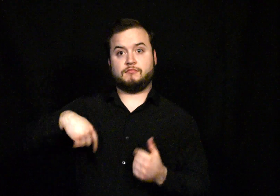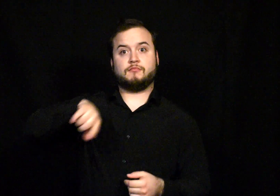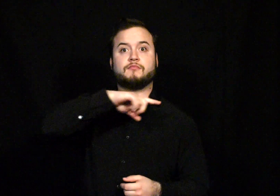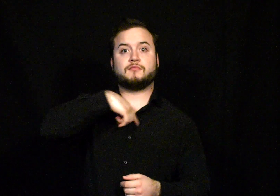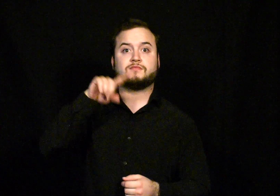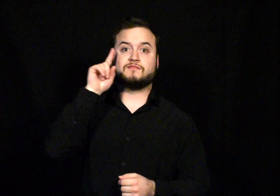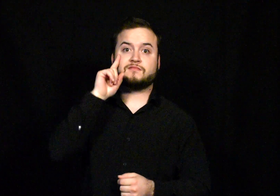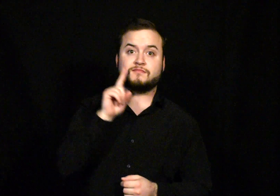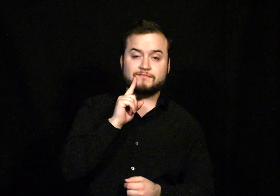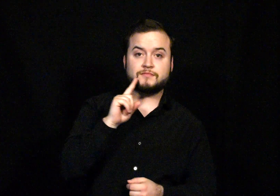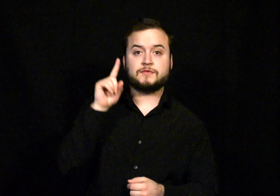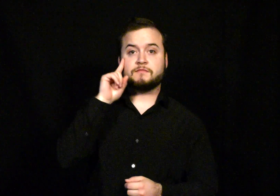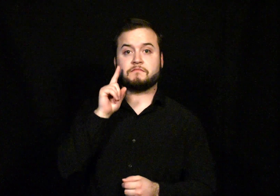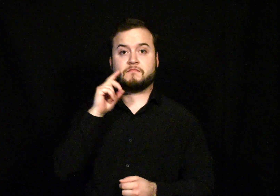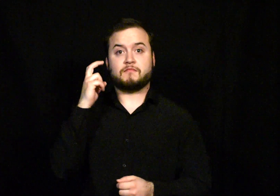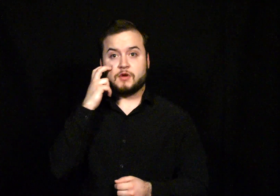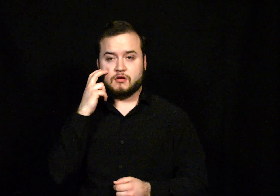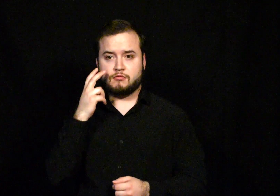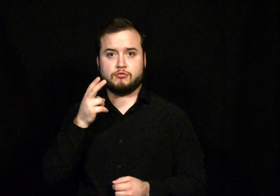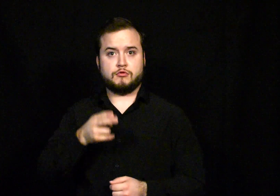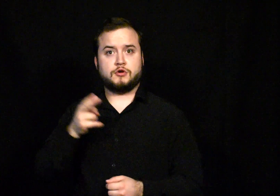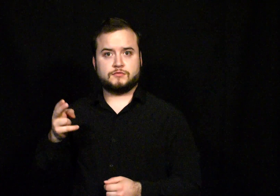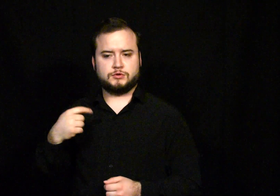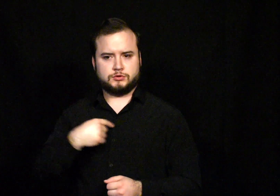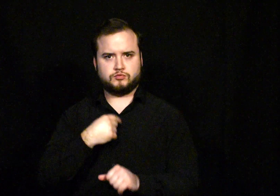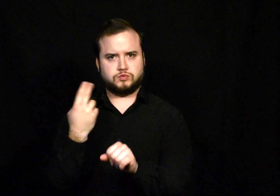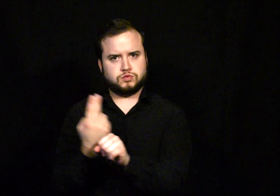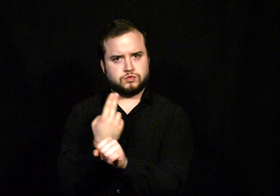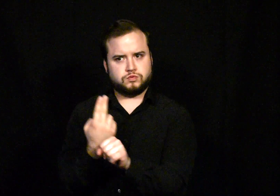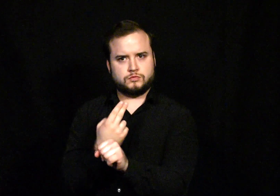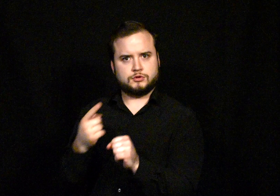and as deaf, deafblind, and hard of hearing users,